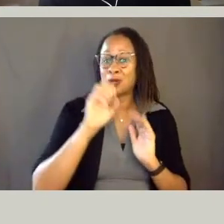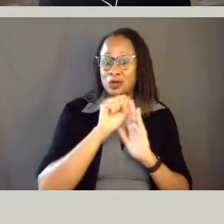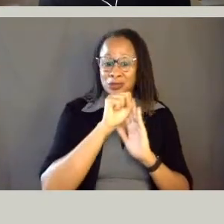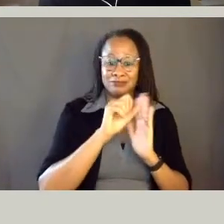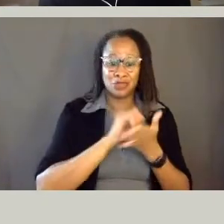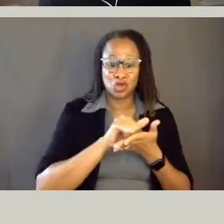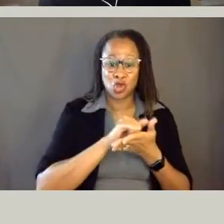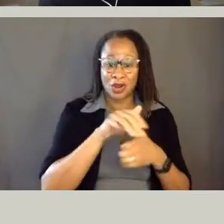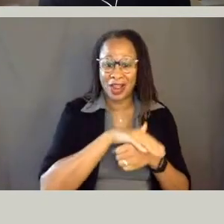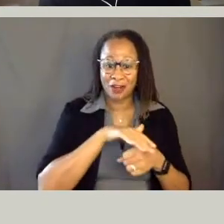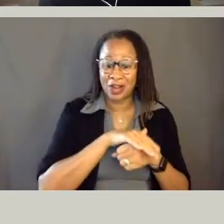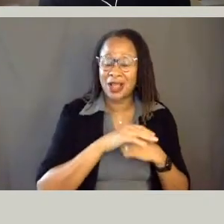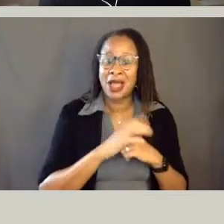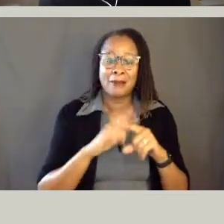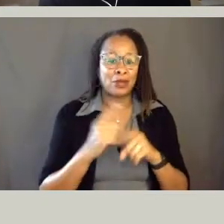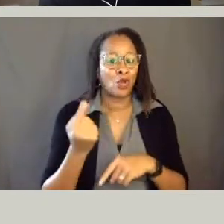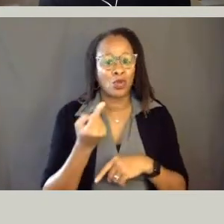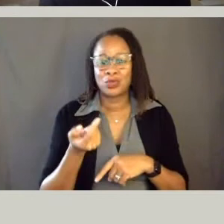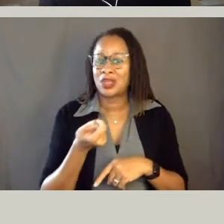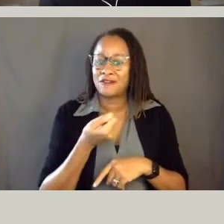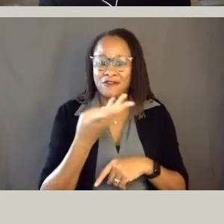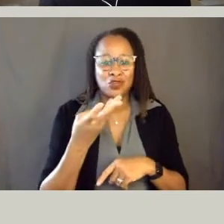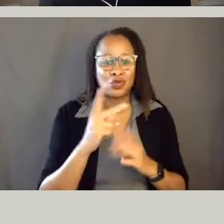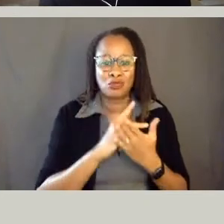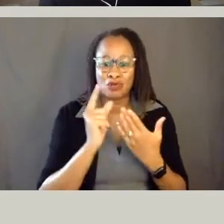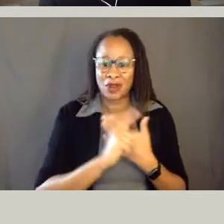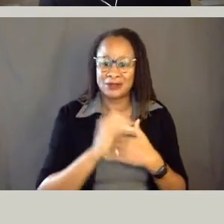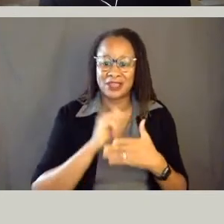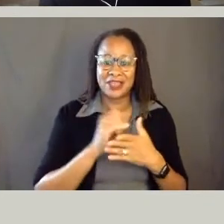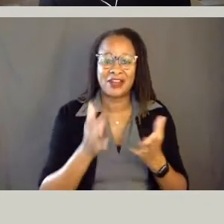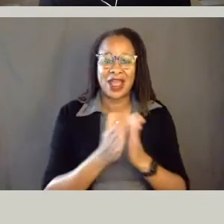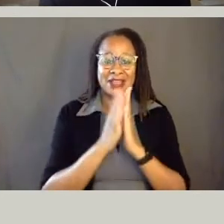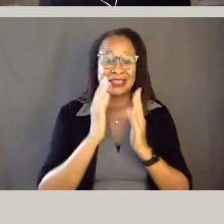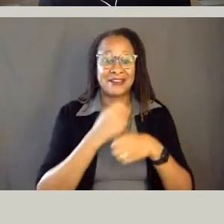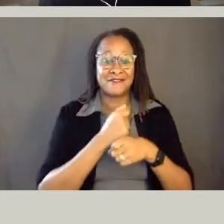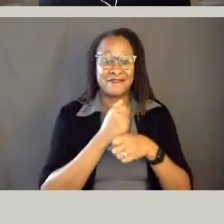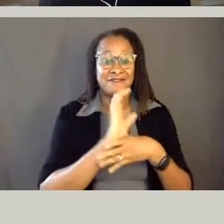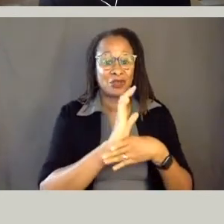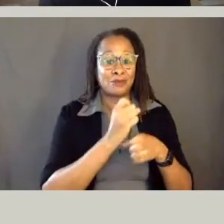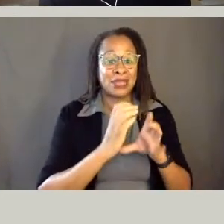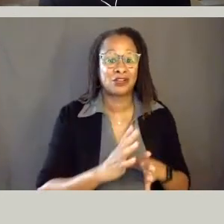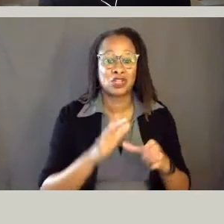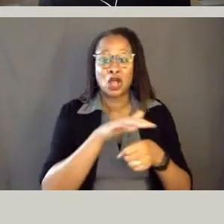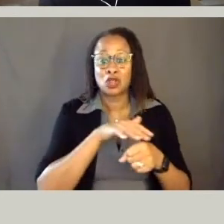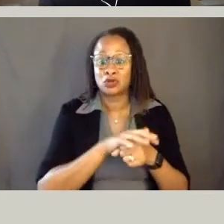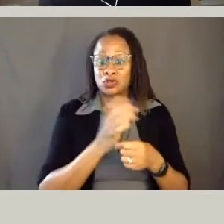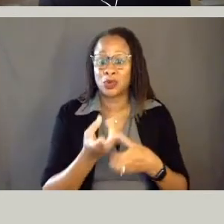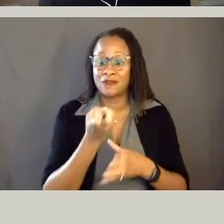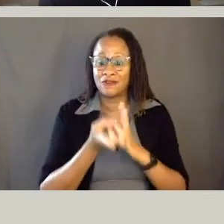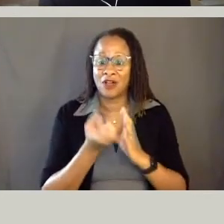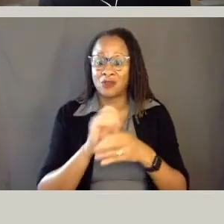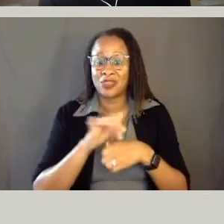but there's only a couple of programs that are actually asking filmmakers locally to engage with them. And they're very marginalized programs.